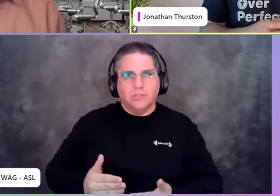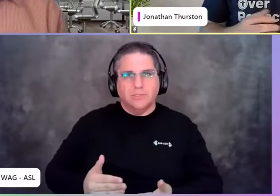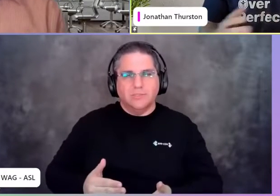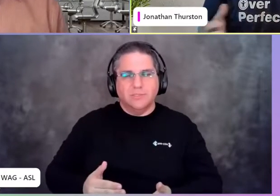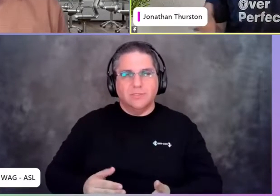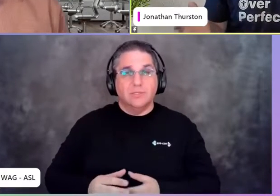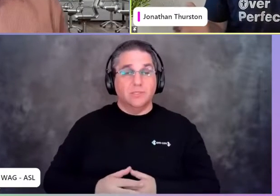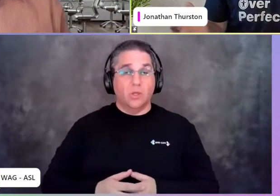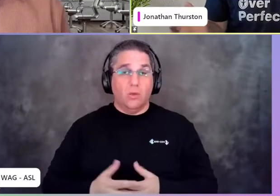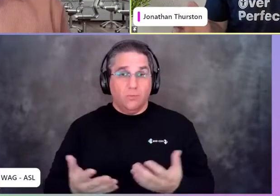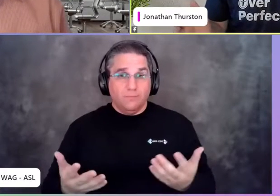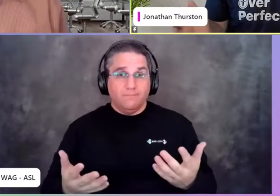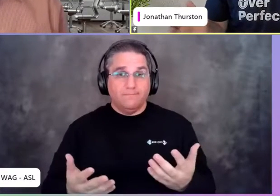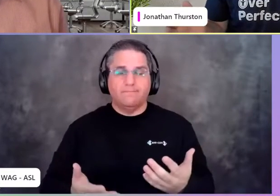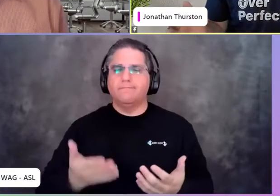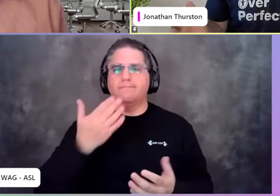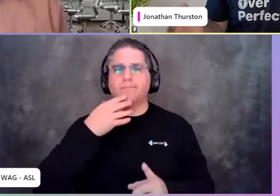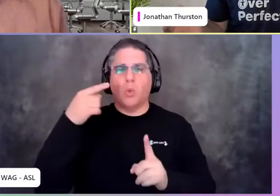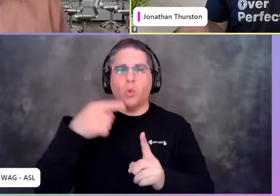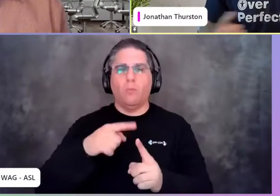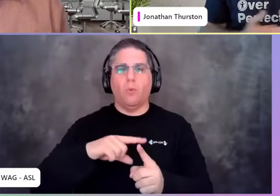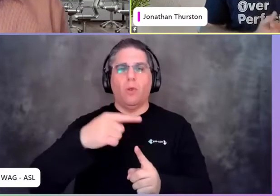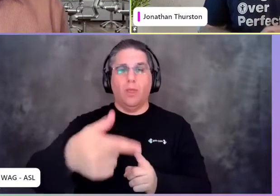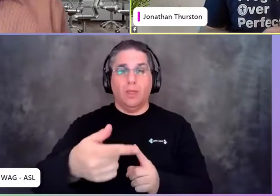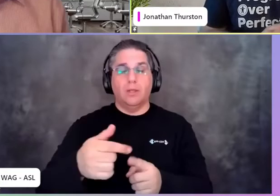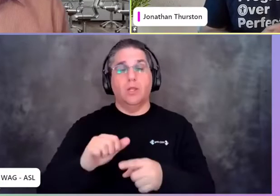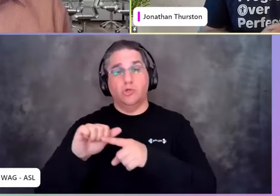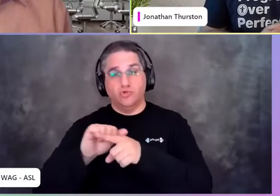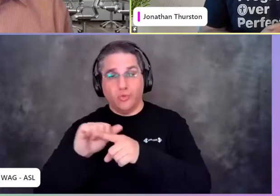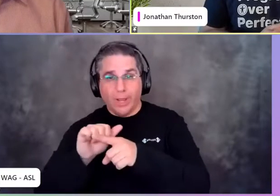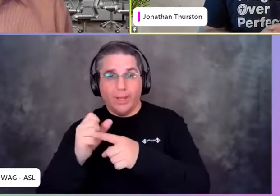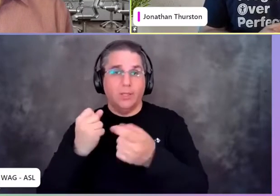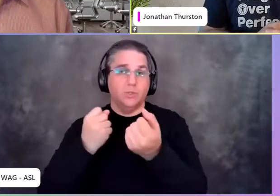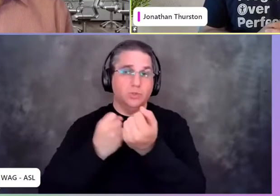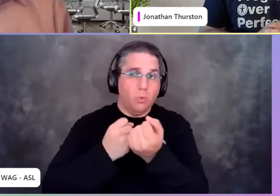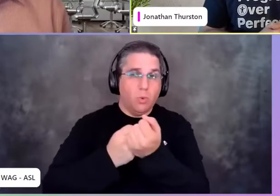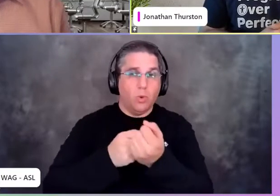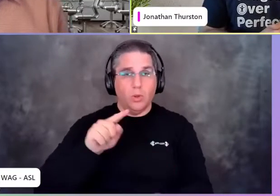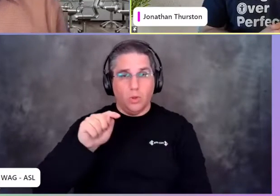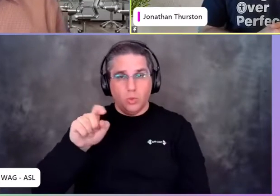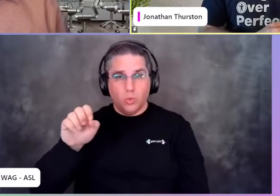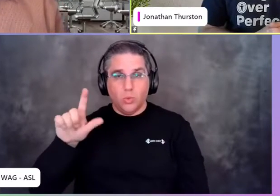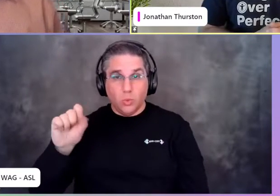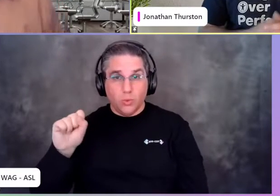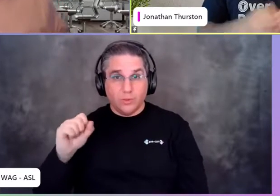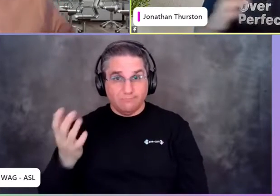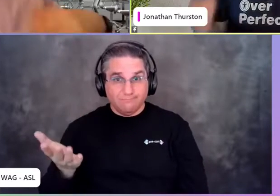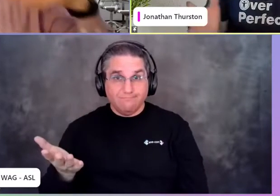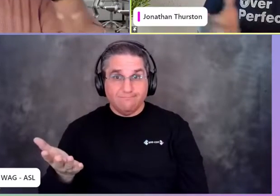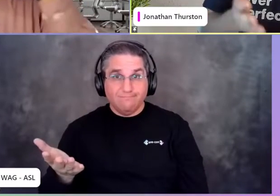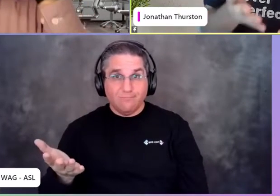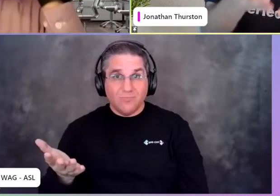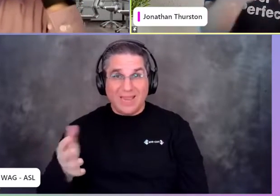pillars has distinct different parts to it, right. That's a good segue